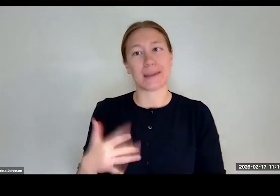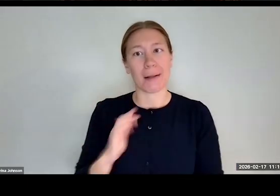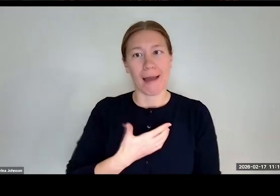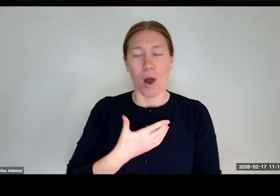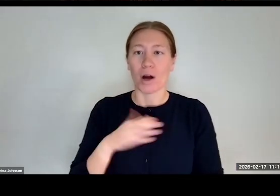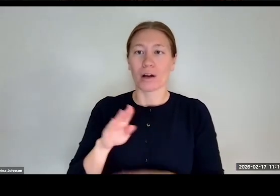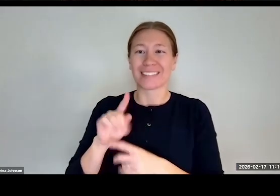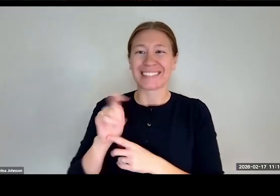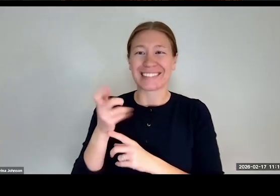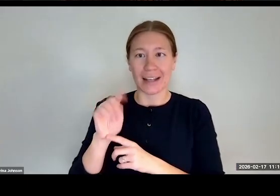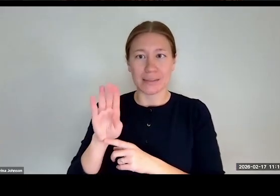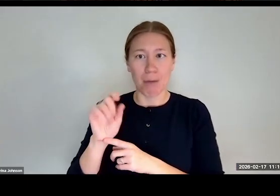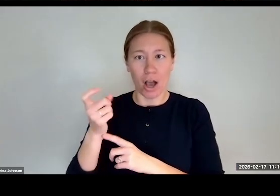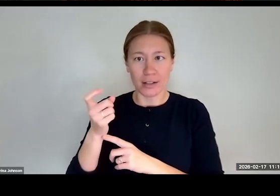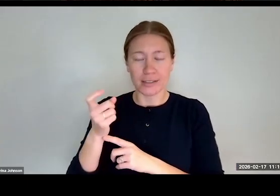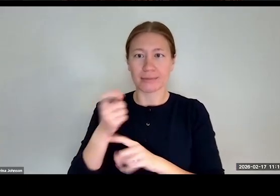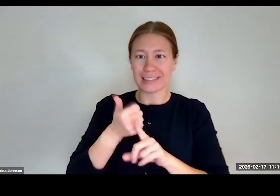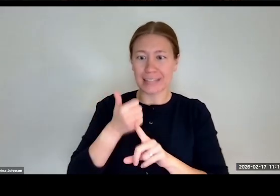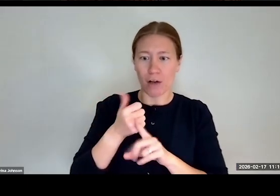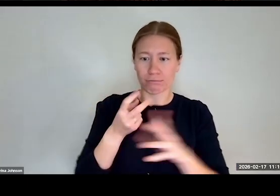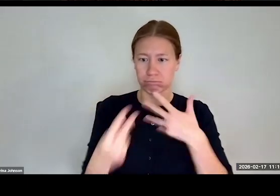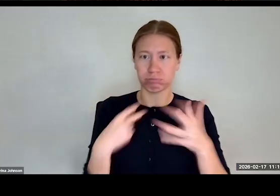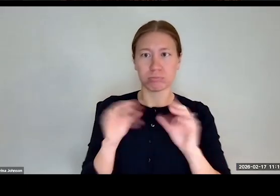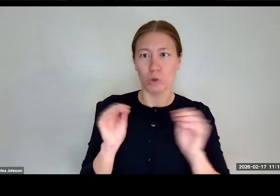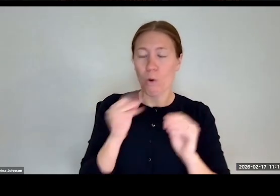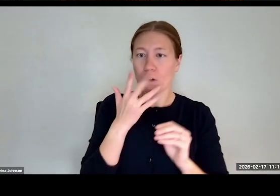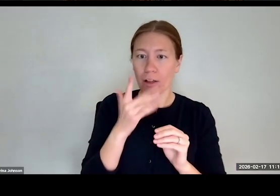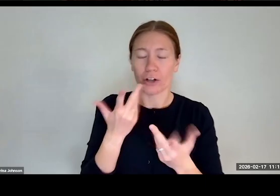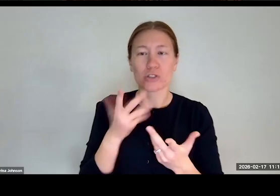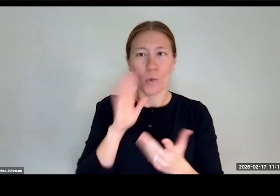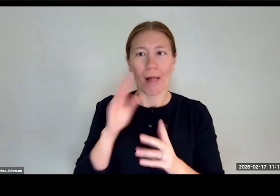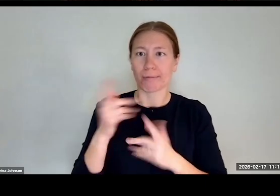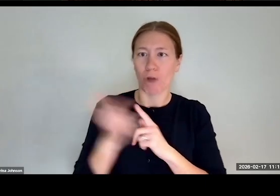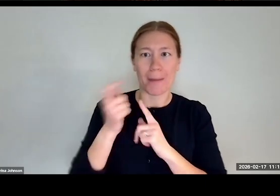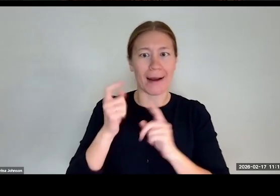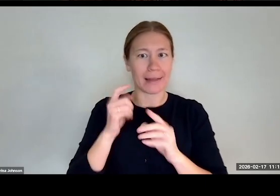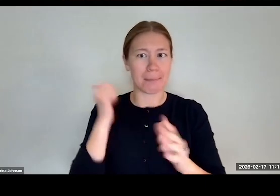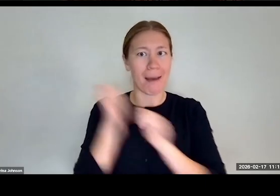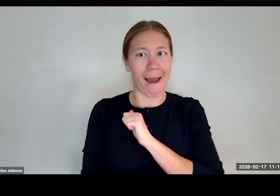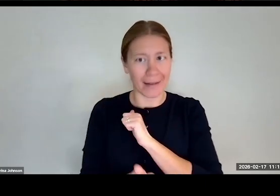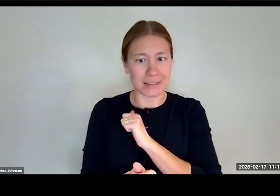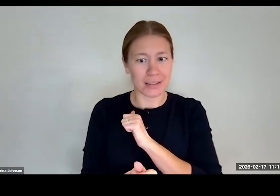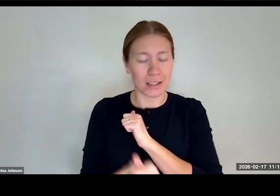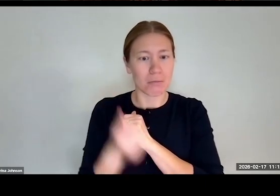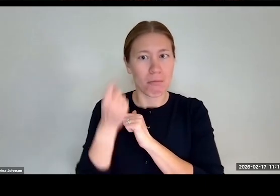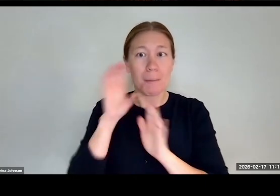and so it's automatically going to pass that color contrast check because your text color is going to be dark enough against a transparent